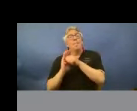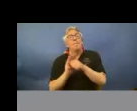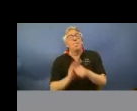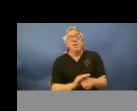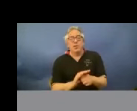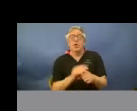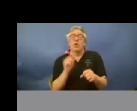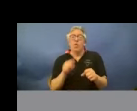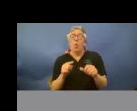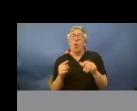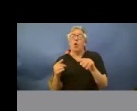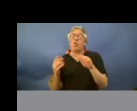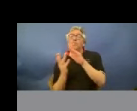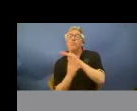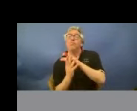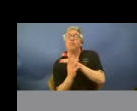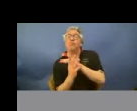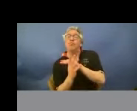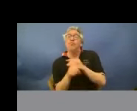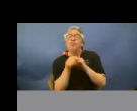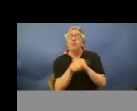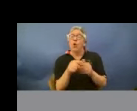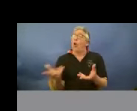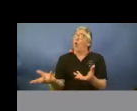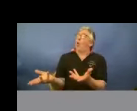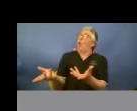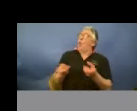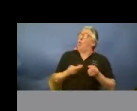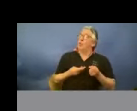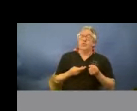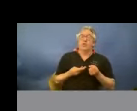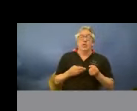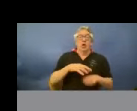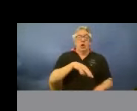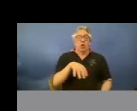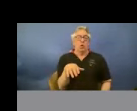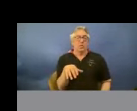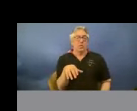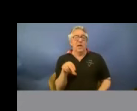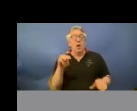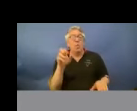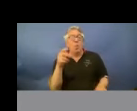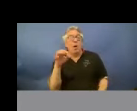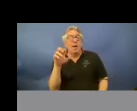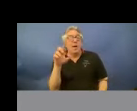I will stop here. I smoke a lot already, and hand it over to Elham.